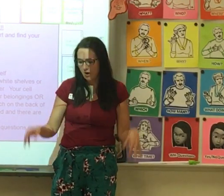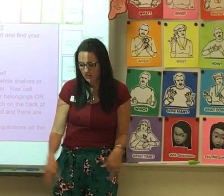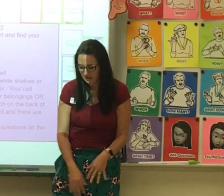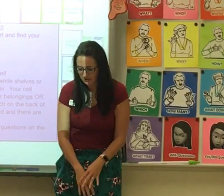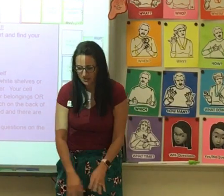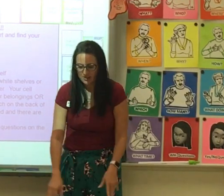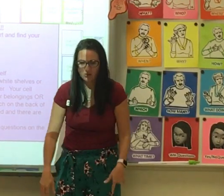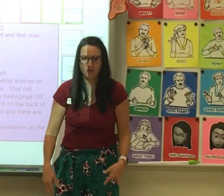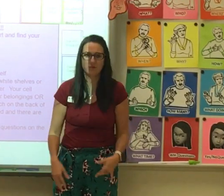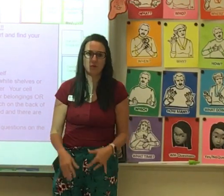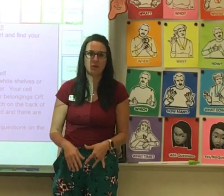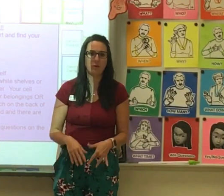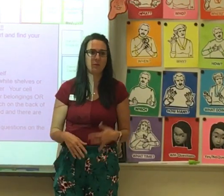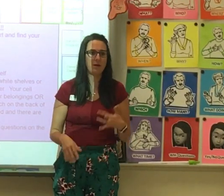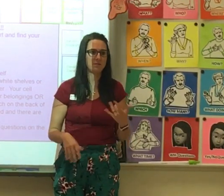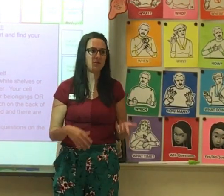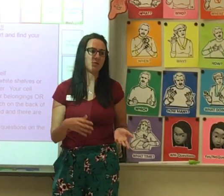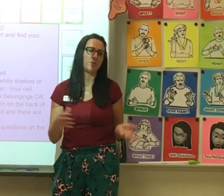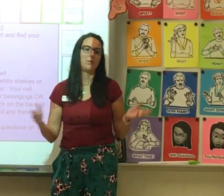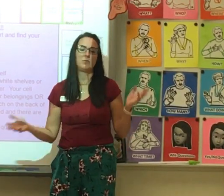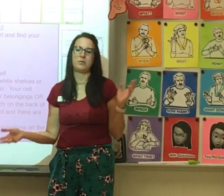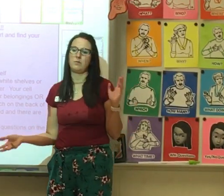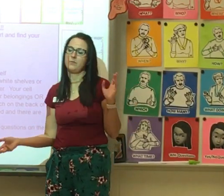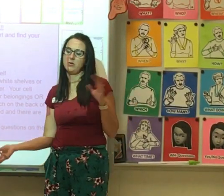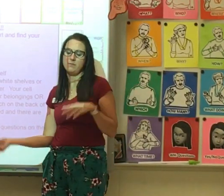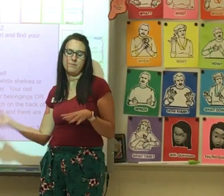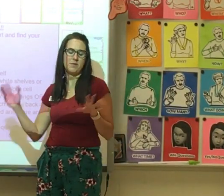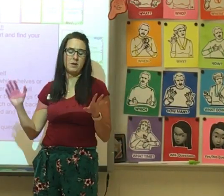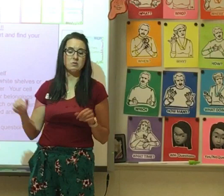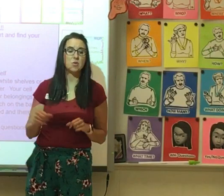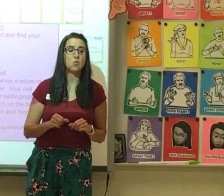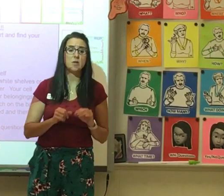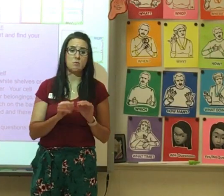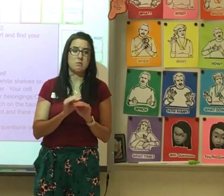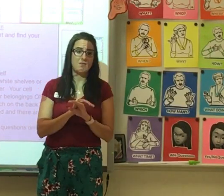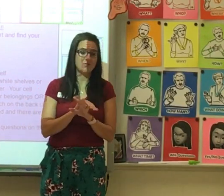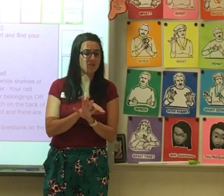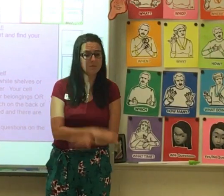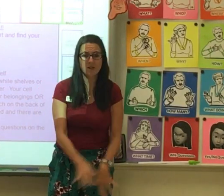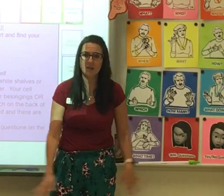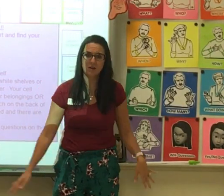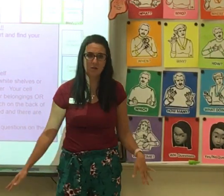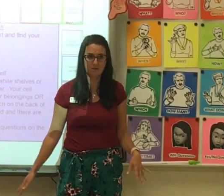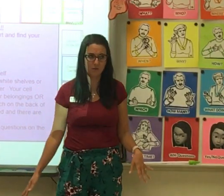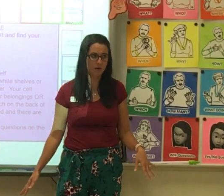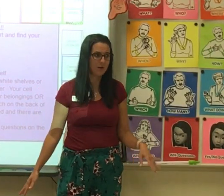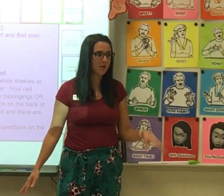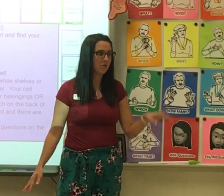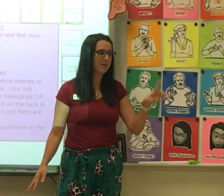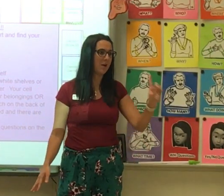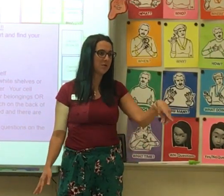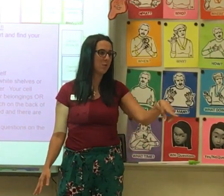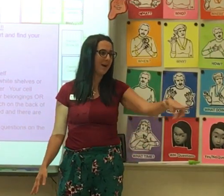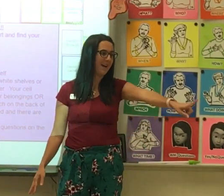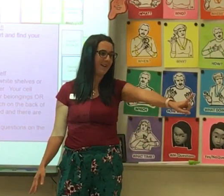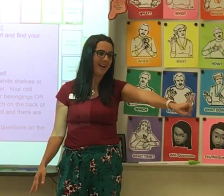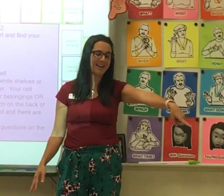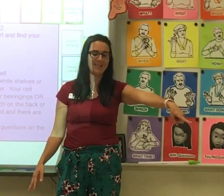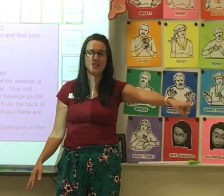always to be things on the floor that we could possibly trip over or so we there shouldn't be anything on the floor so that's also why I have added these